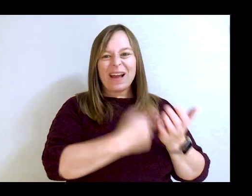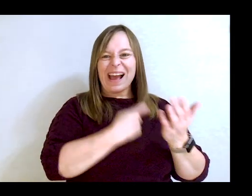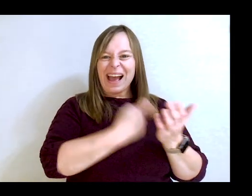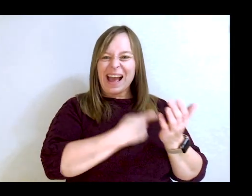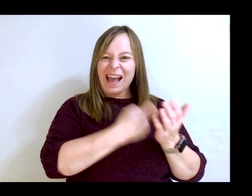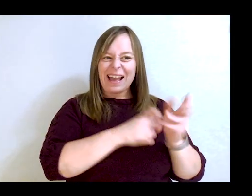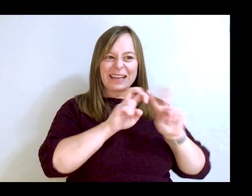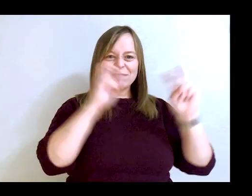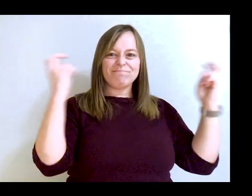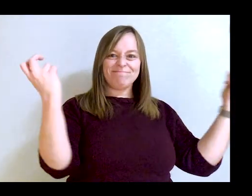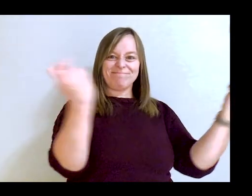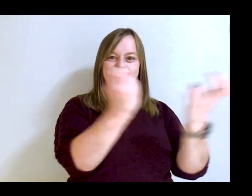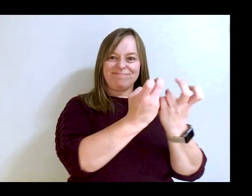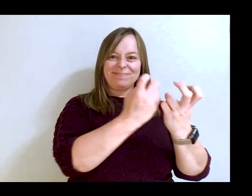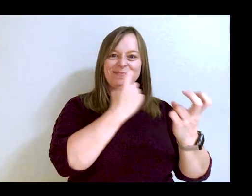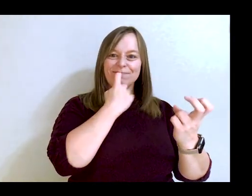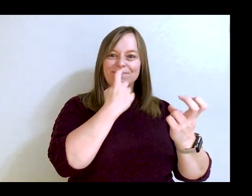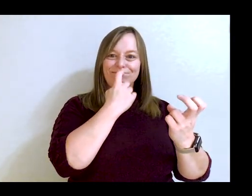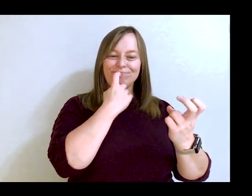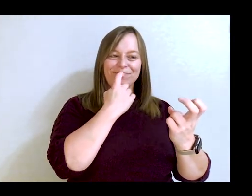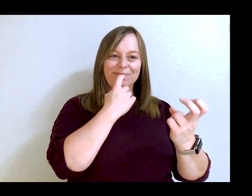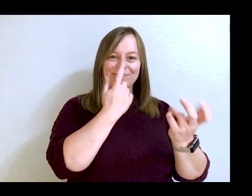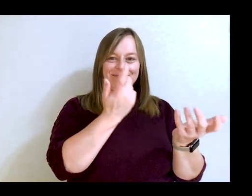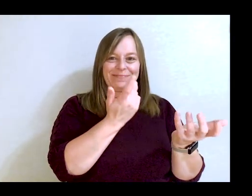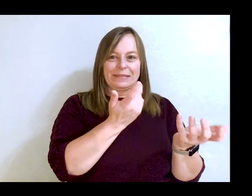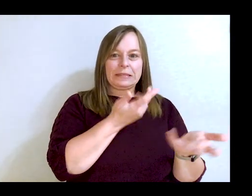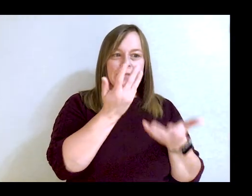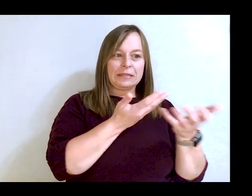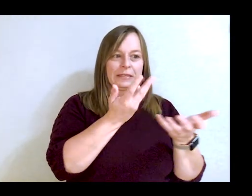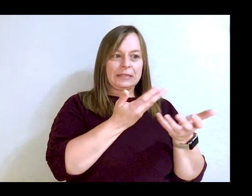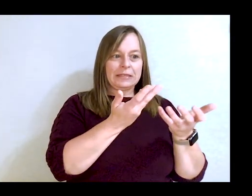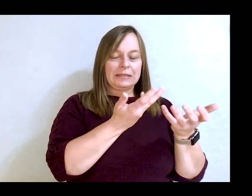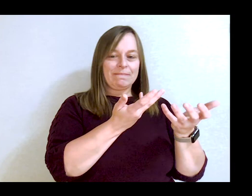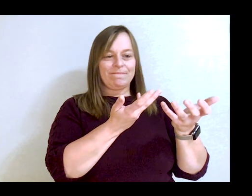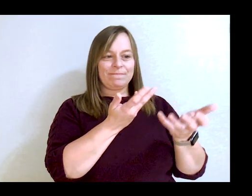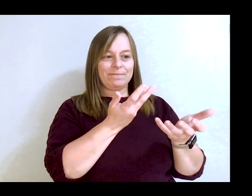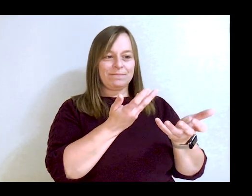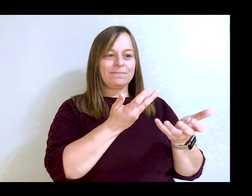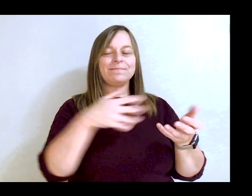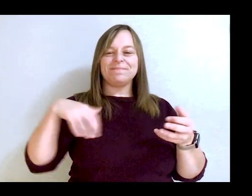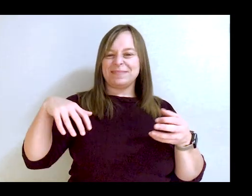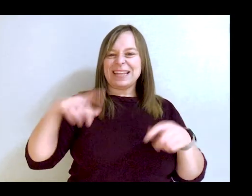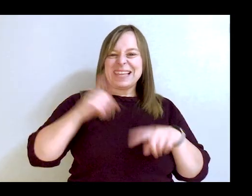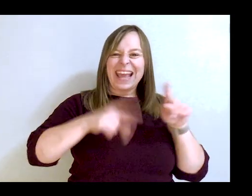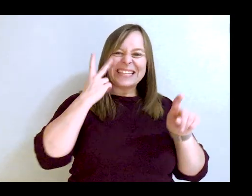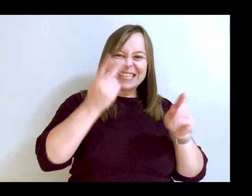hockey--- how the hockey rink is, you have where it's, you know, can't really